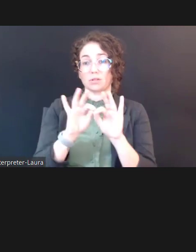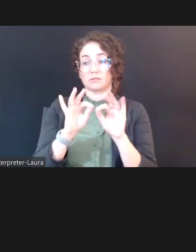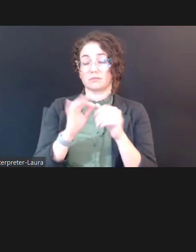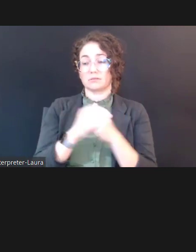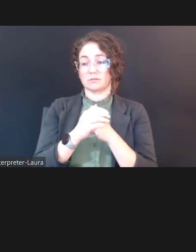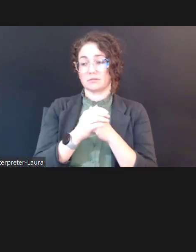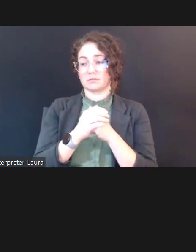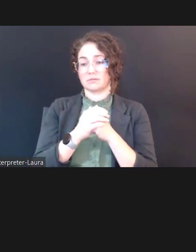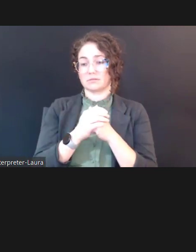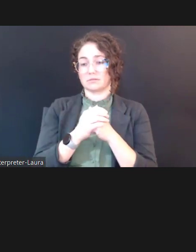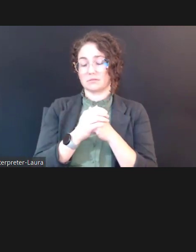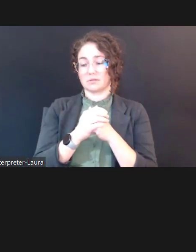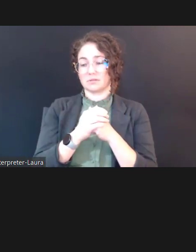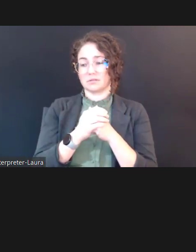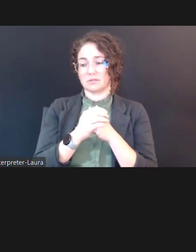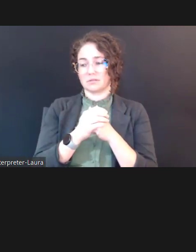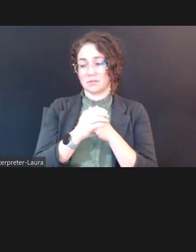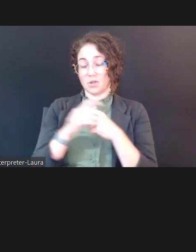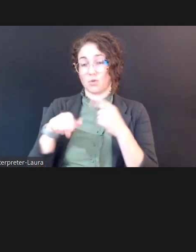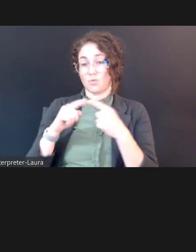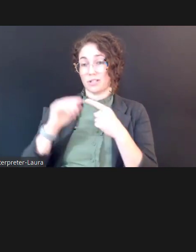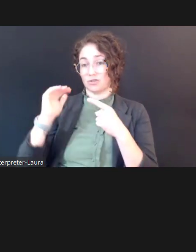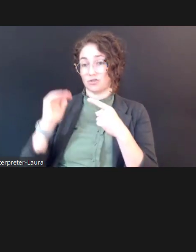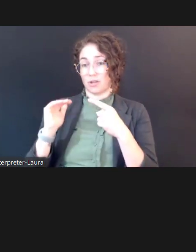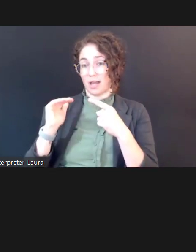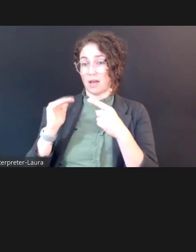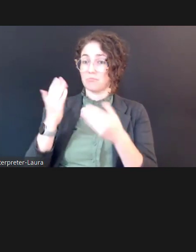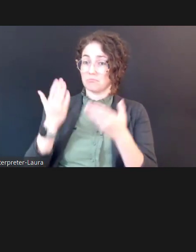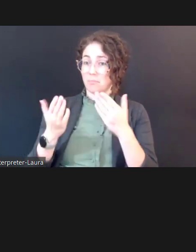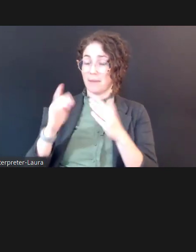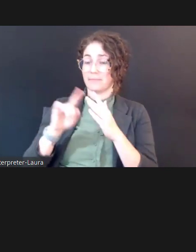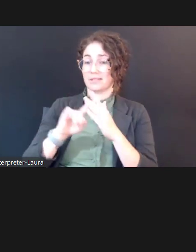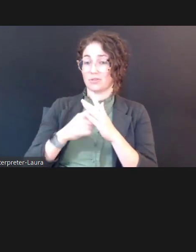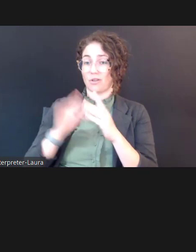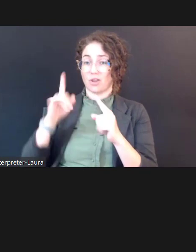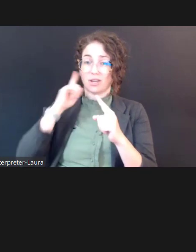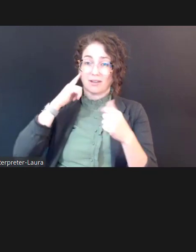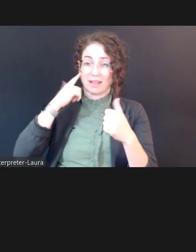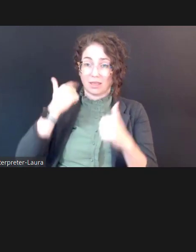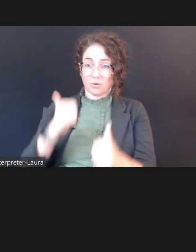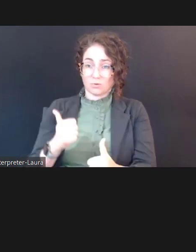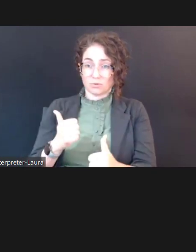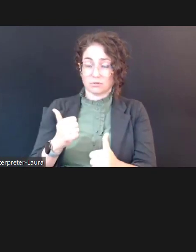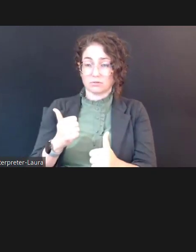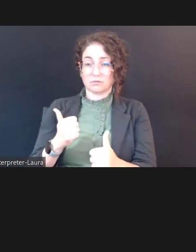might start to lose their hearing, it isn't necessarily obvious.